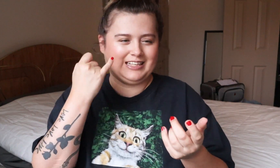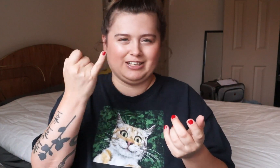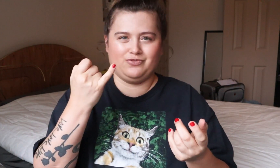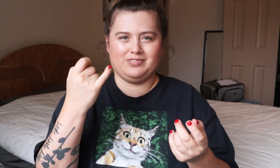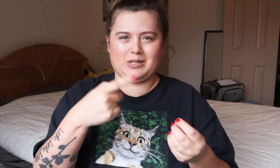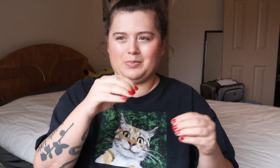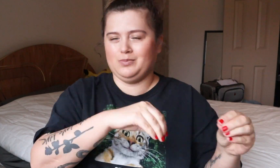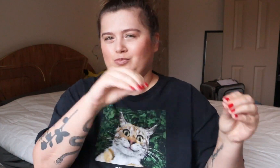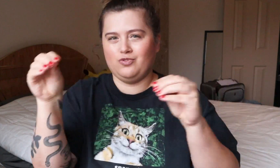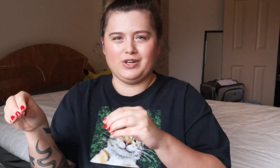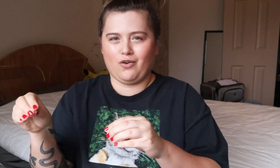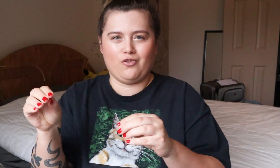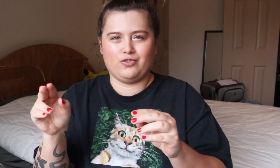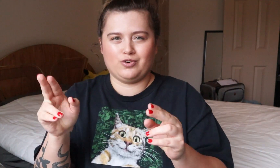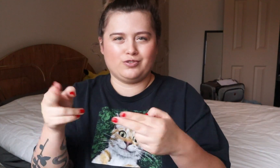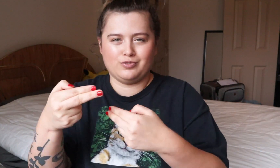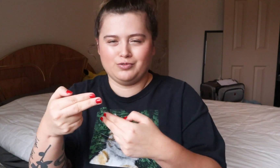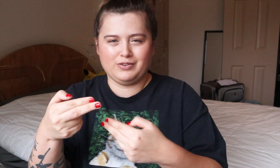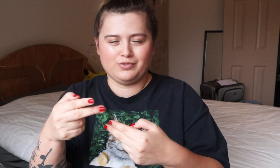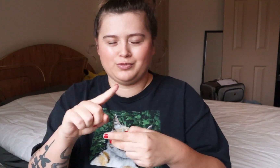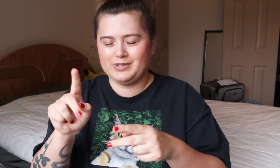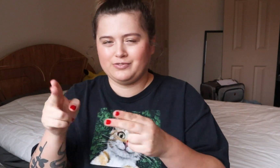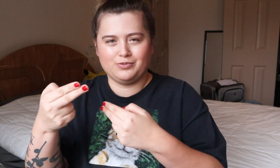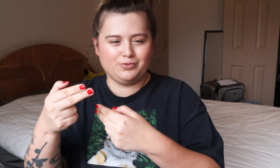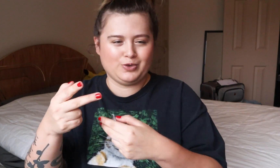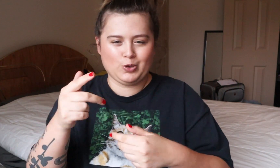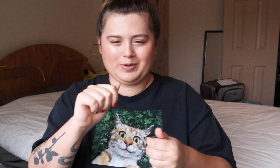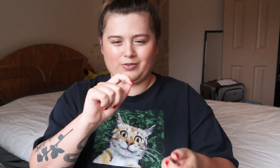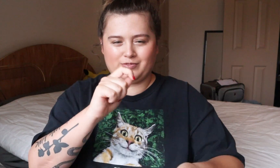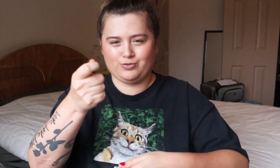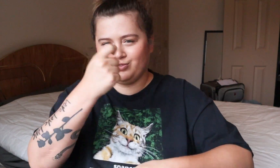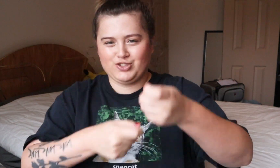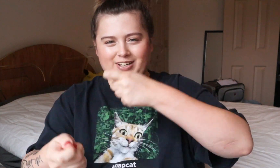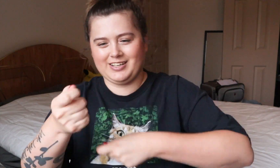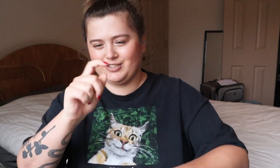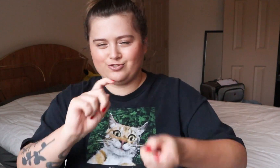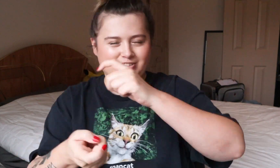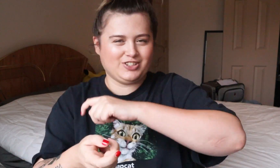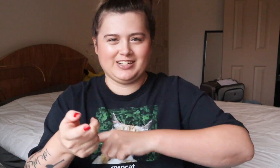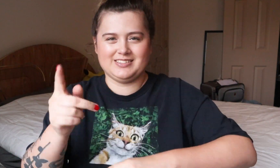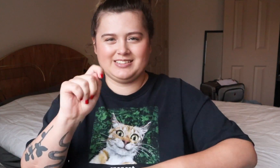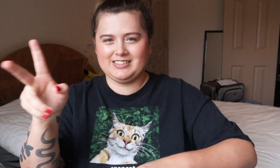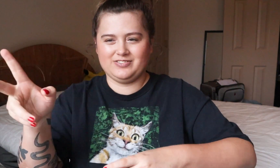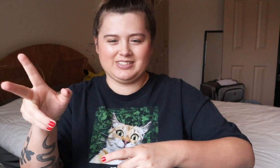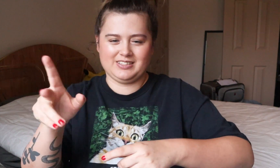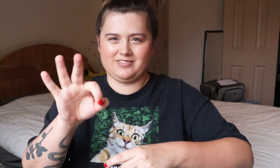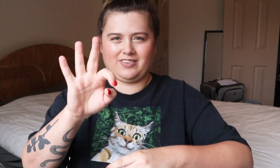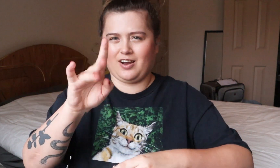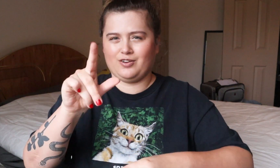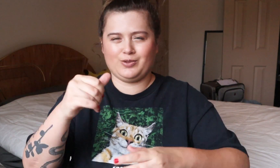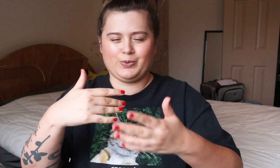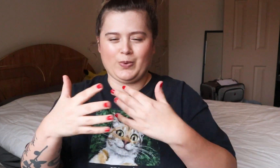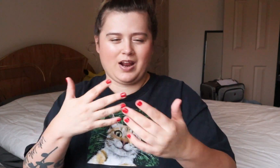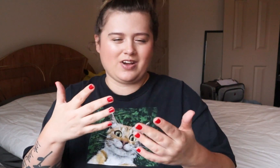Seemed it would be more tedious to switch files when people switch rooms.